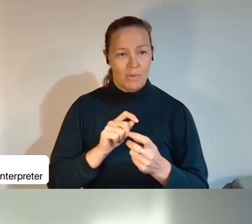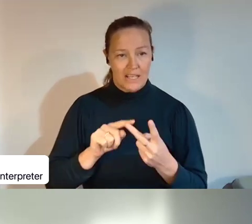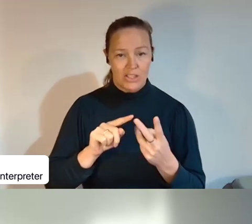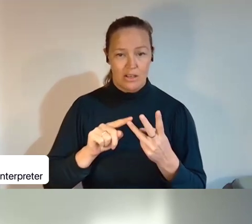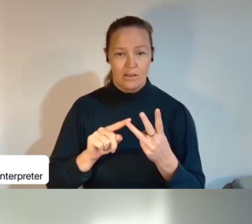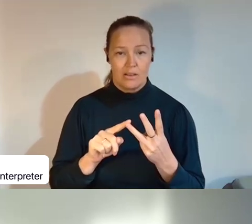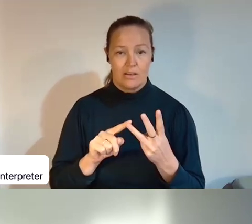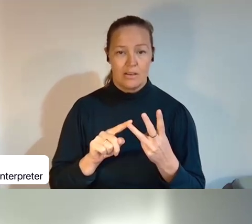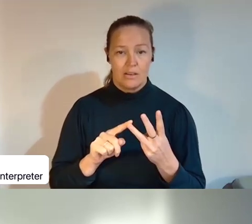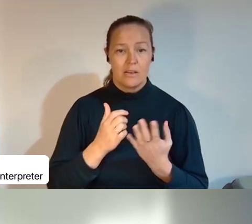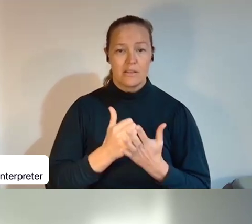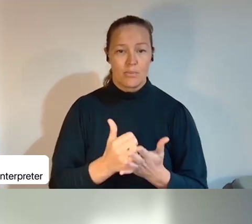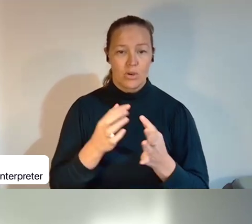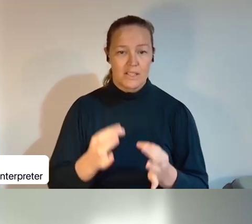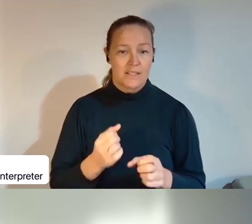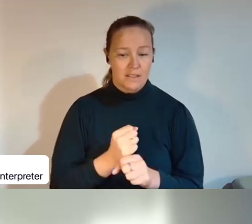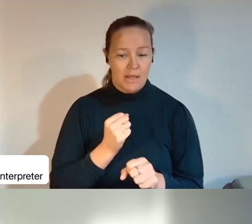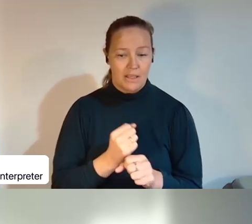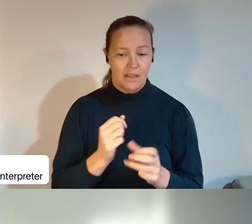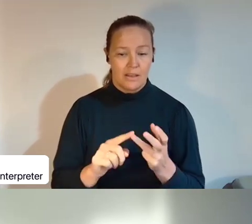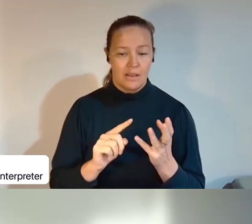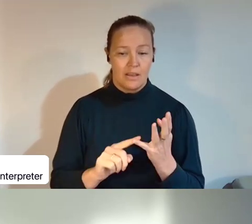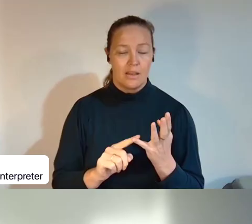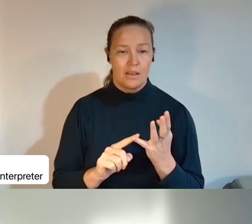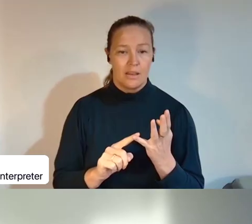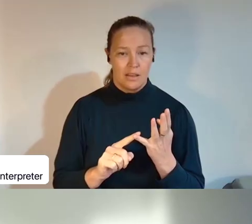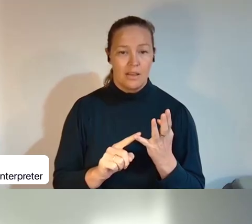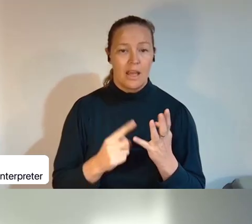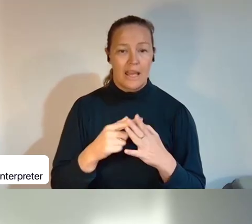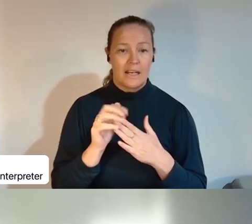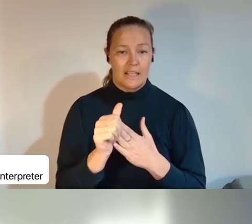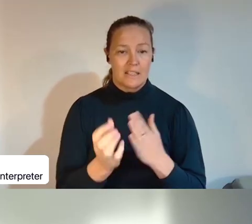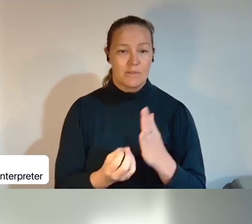supported decision making and leadership development opportunities. All that good stuff